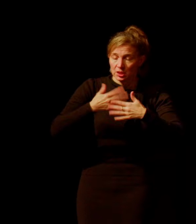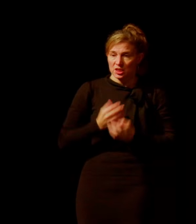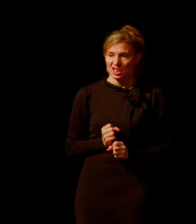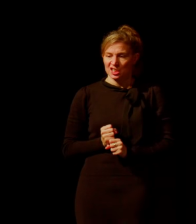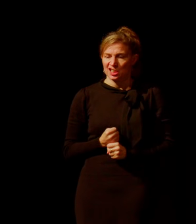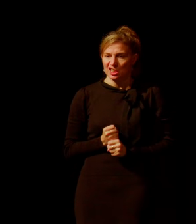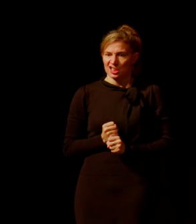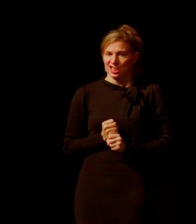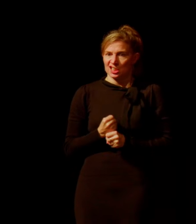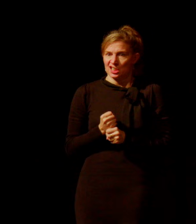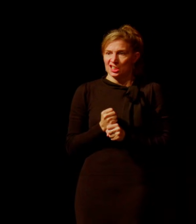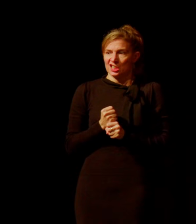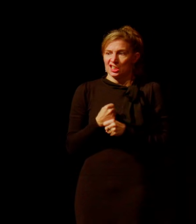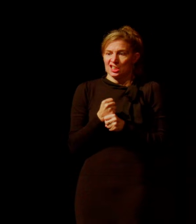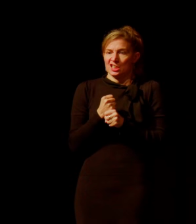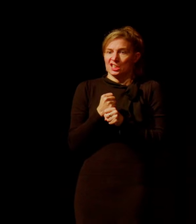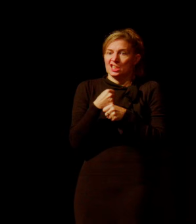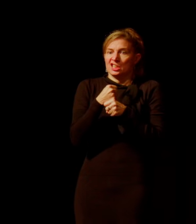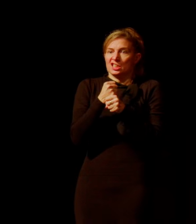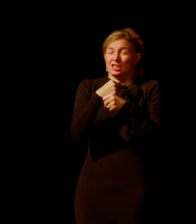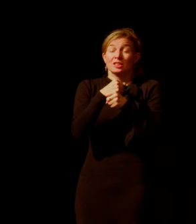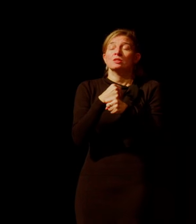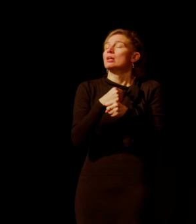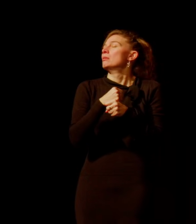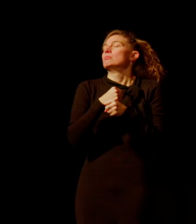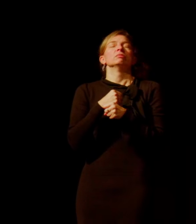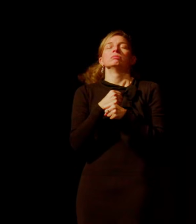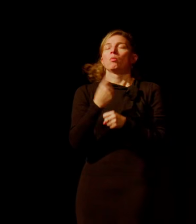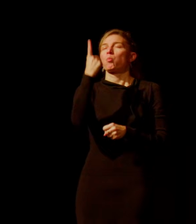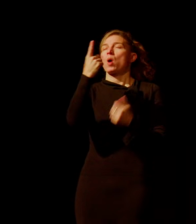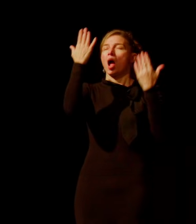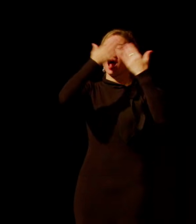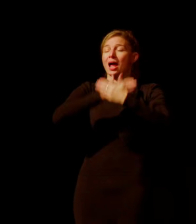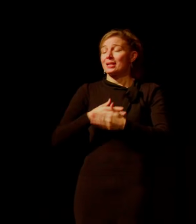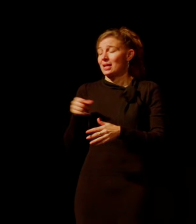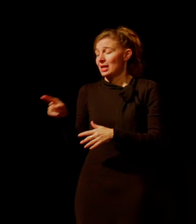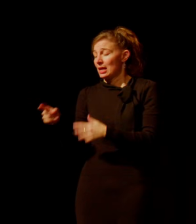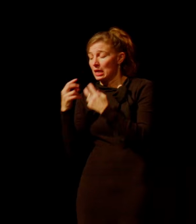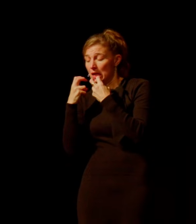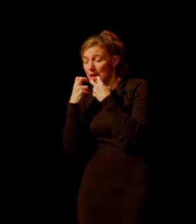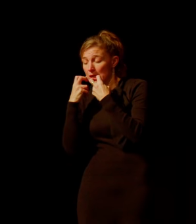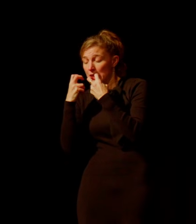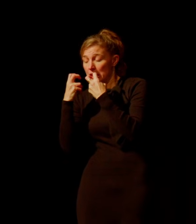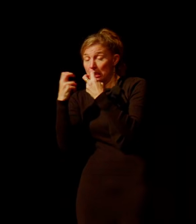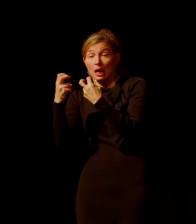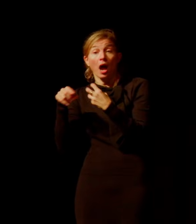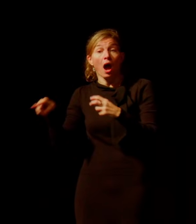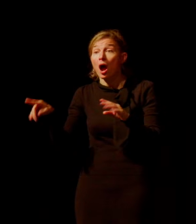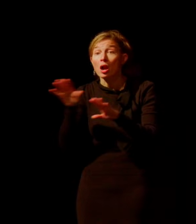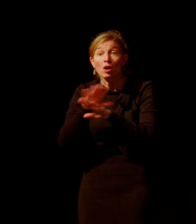Finally, there was this one night, he already started to snore before I even fall asleep. (Exhales)